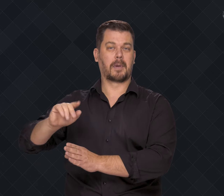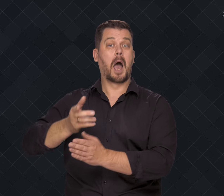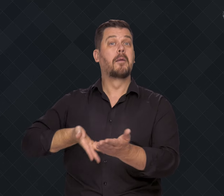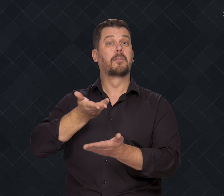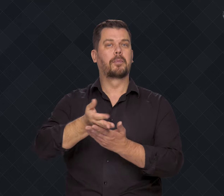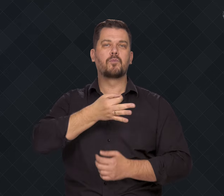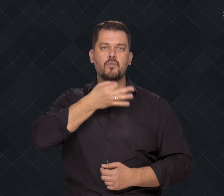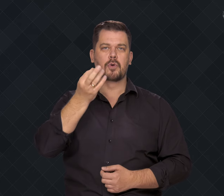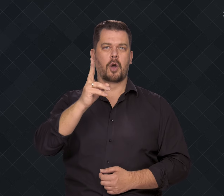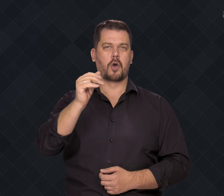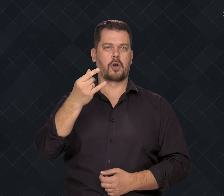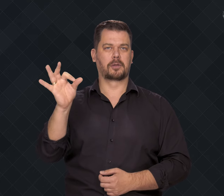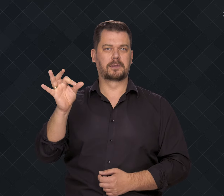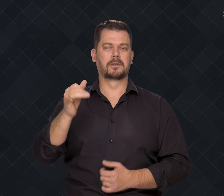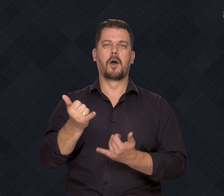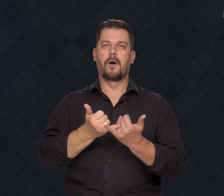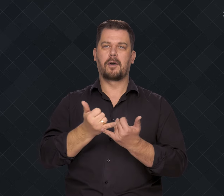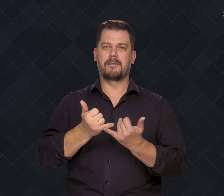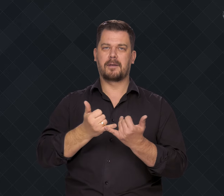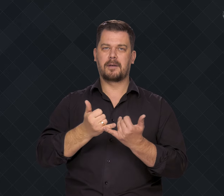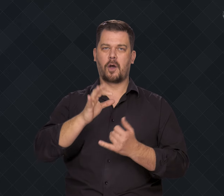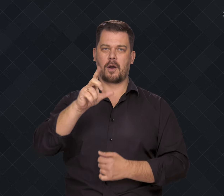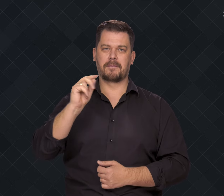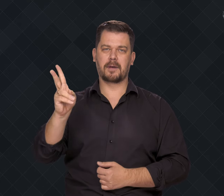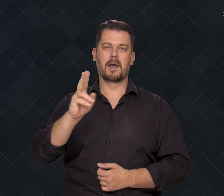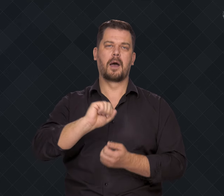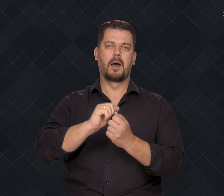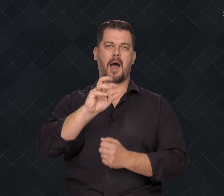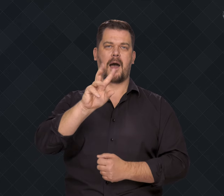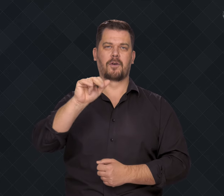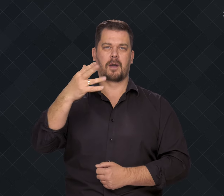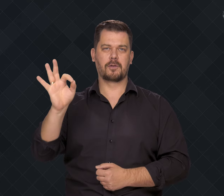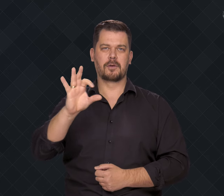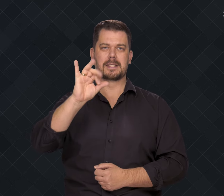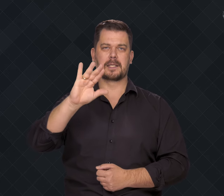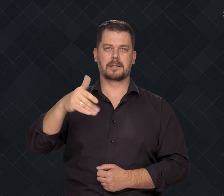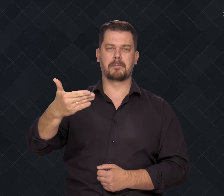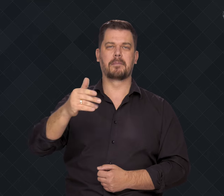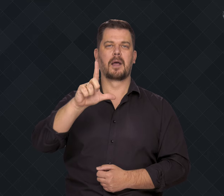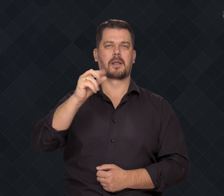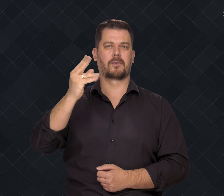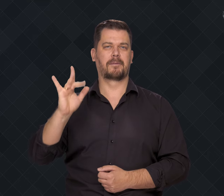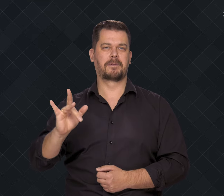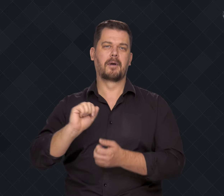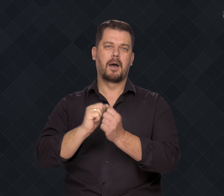while highly recommending coconut oil, olive oil, avocado oil, sesame oil, hazelnut oil,